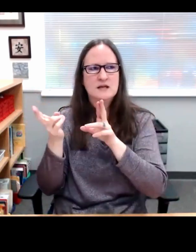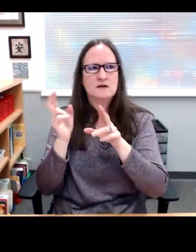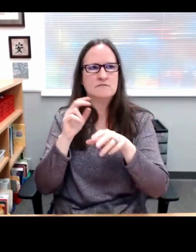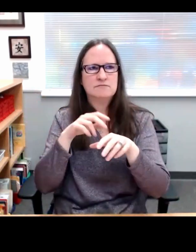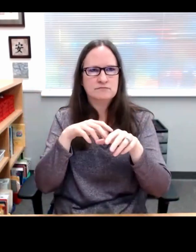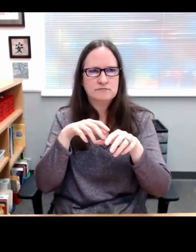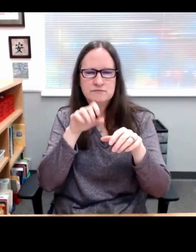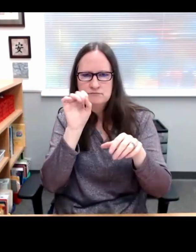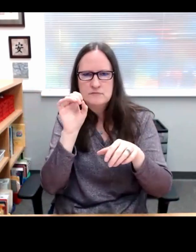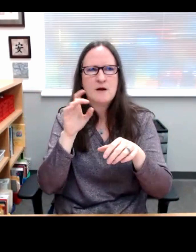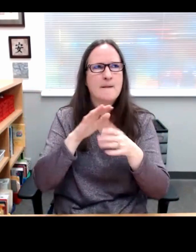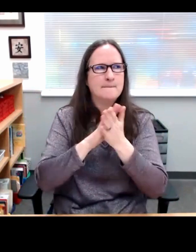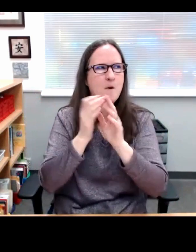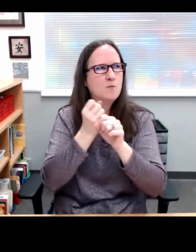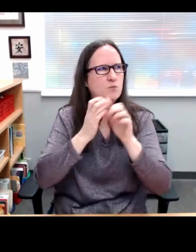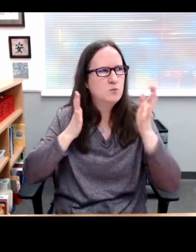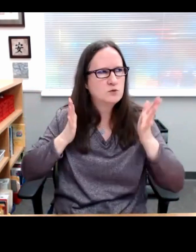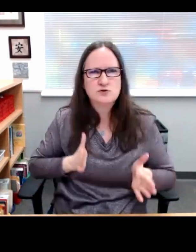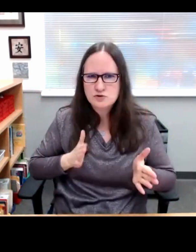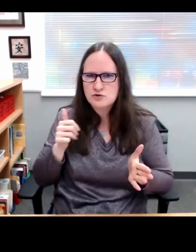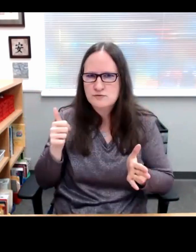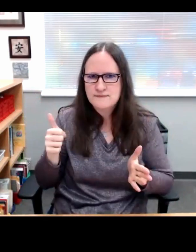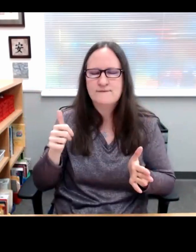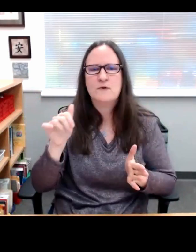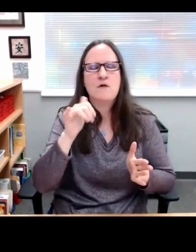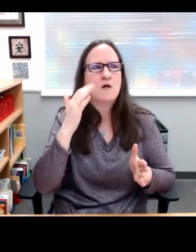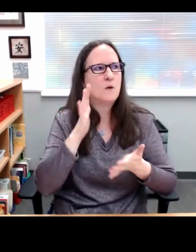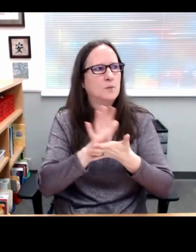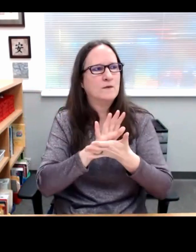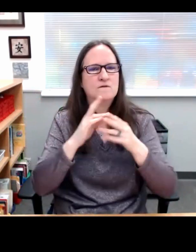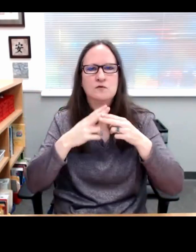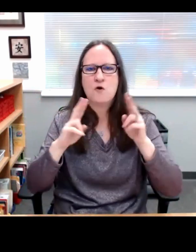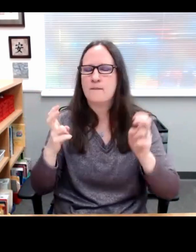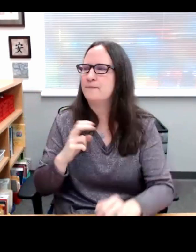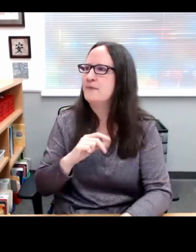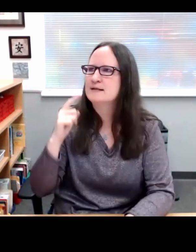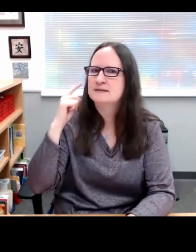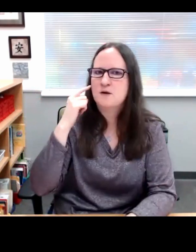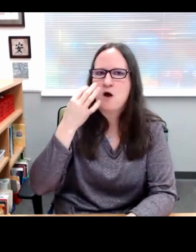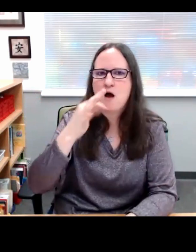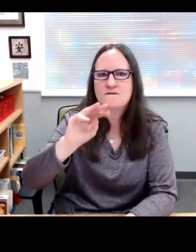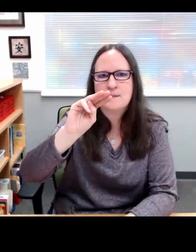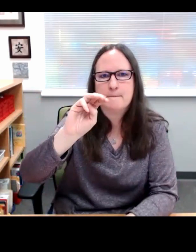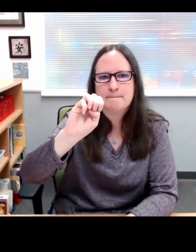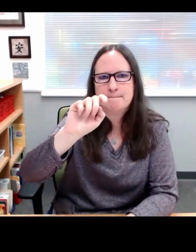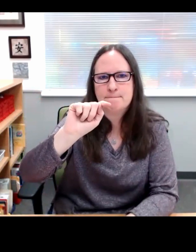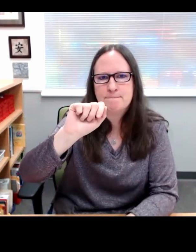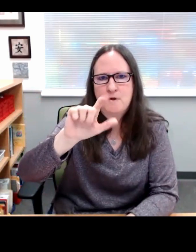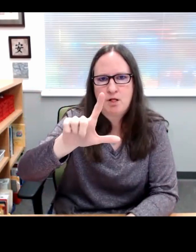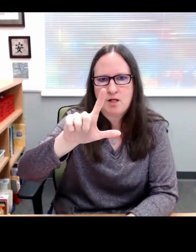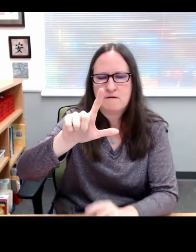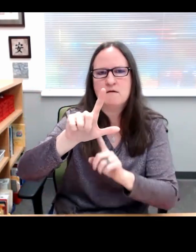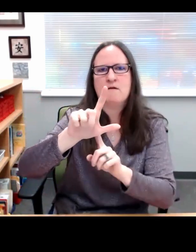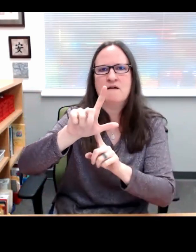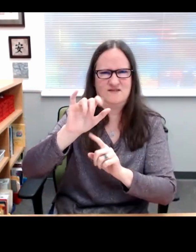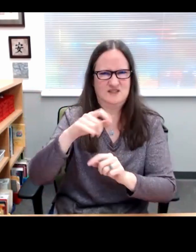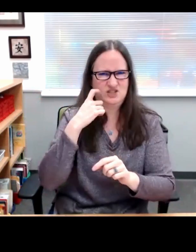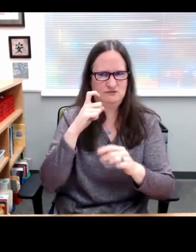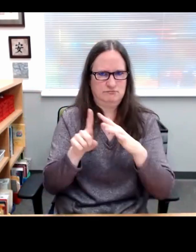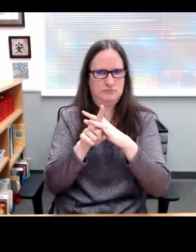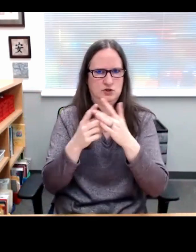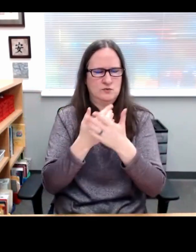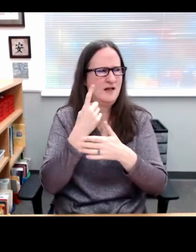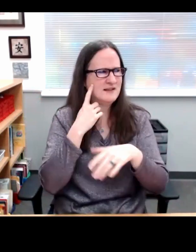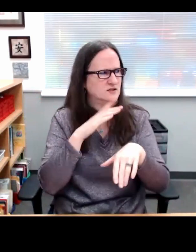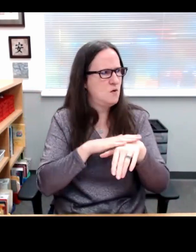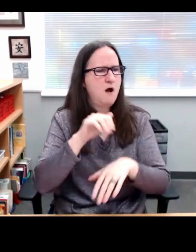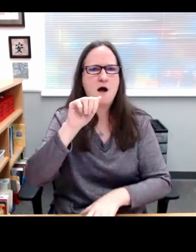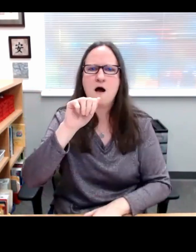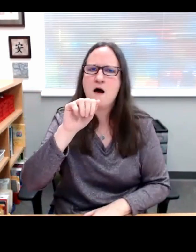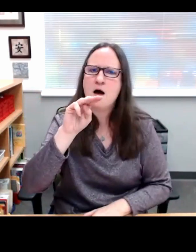She did a lot of promotional. There was a movie called The Sound of Metal, which just came out, I